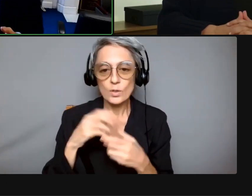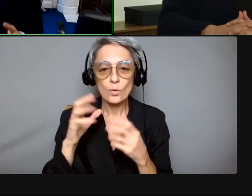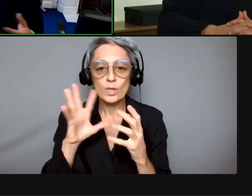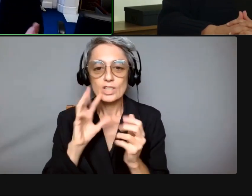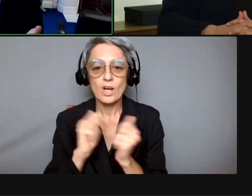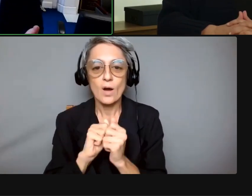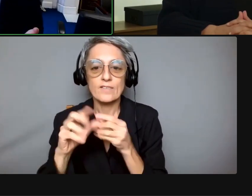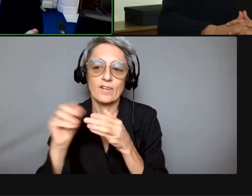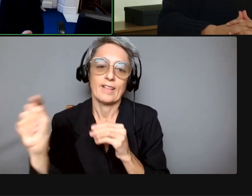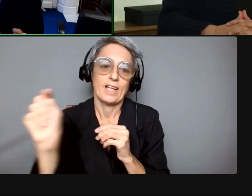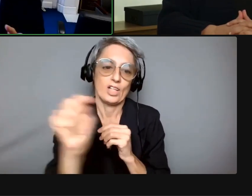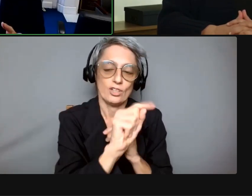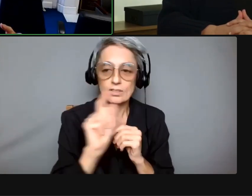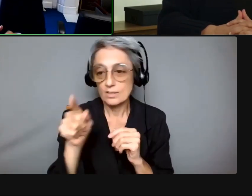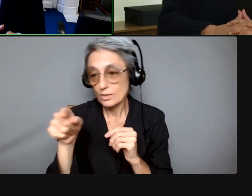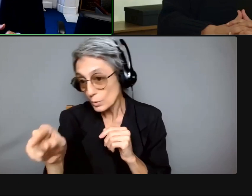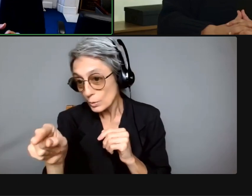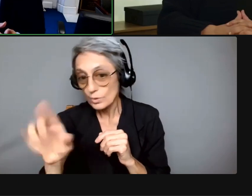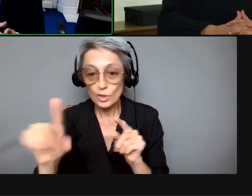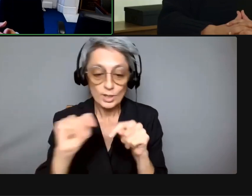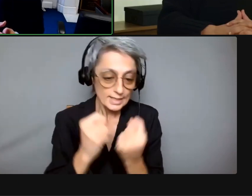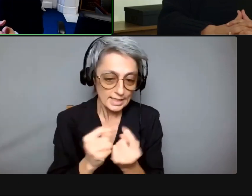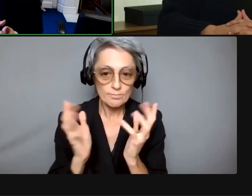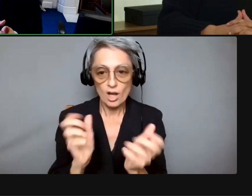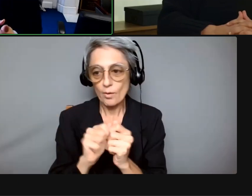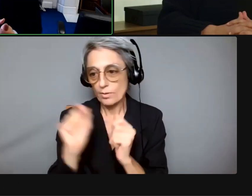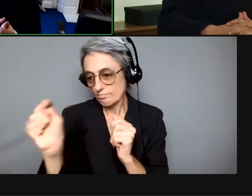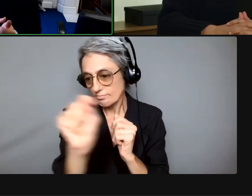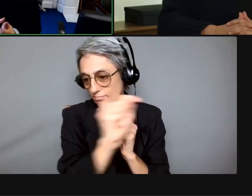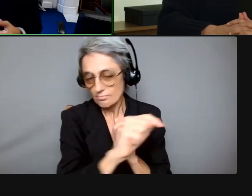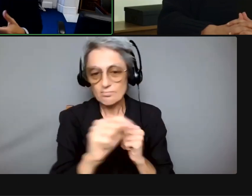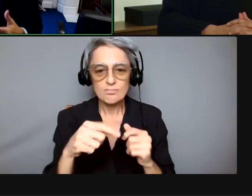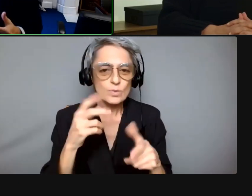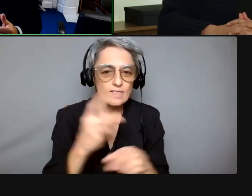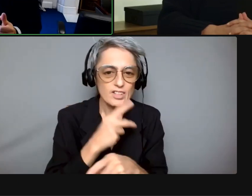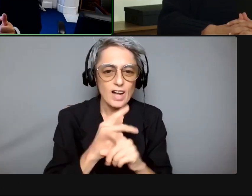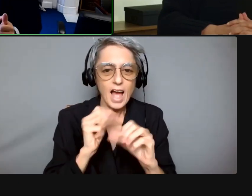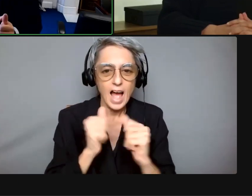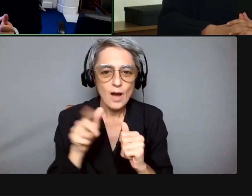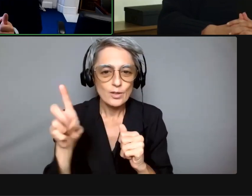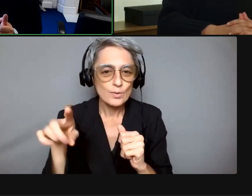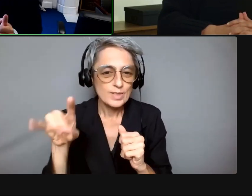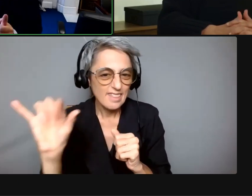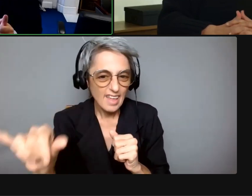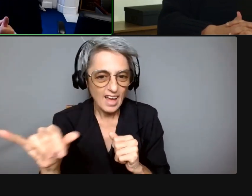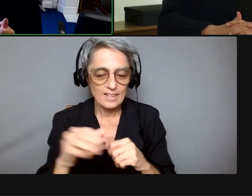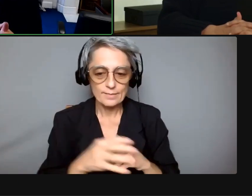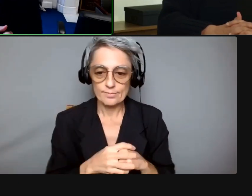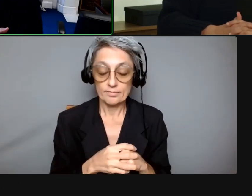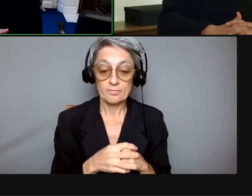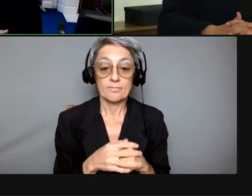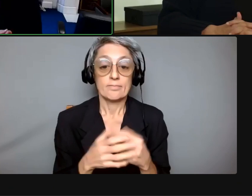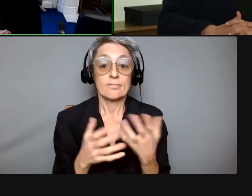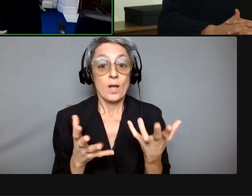and your team to figure out how you've done it. And so I just want to say a word of thanks here